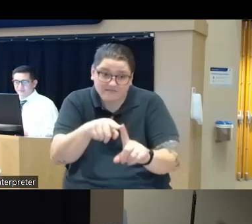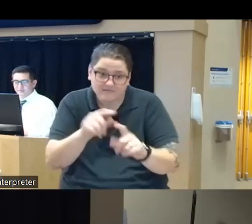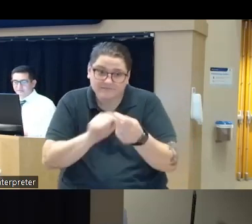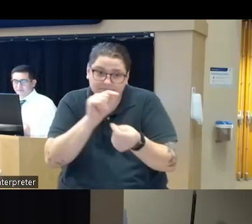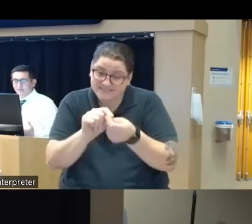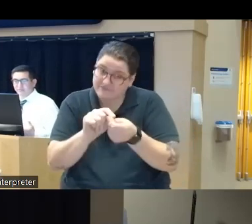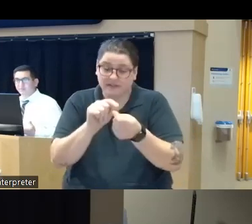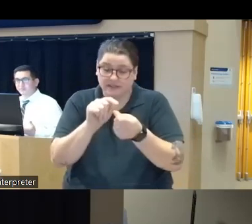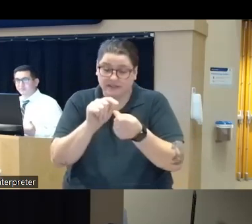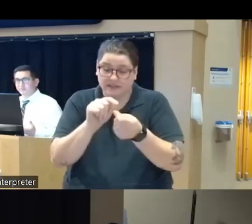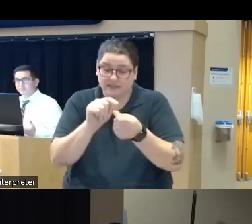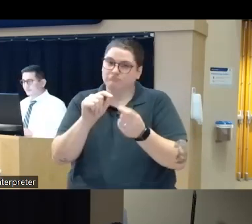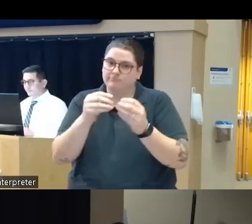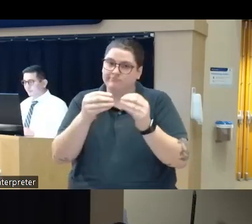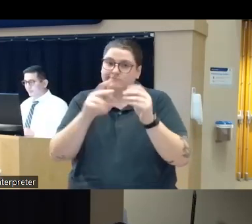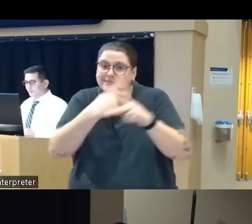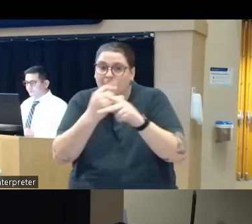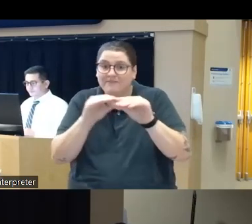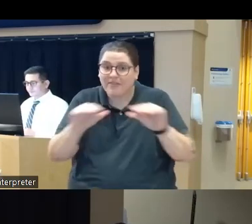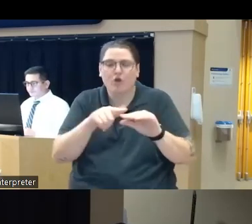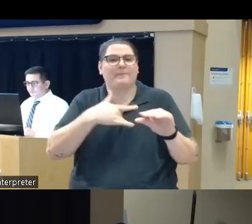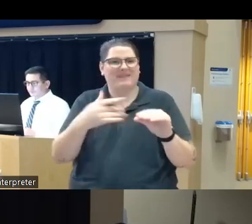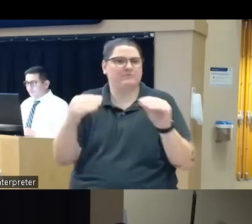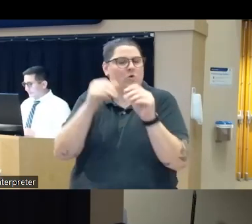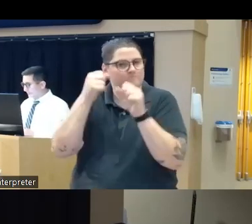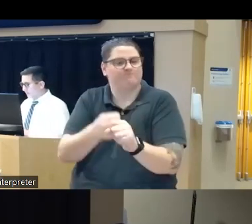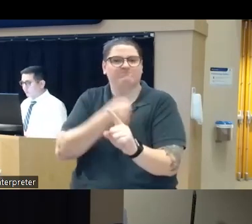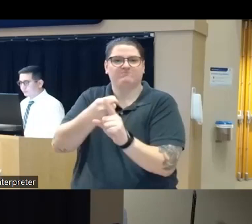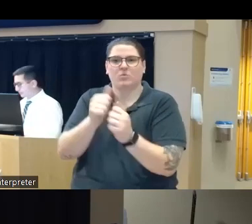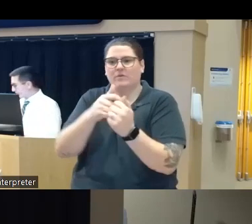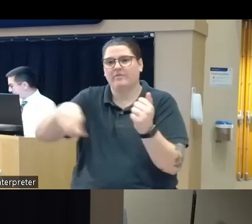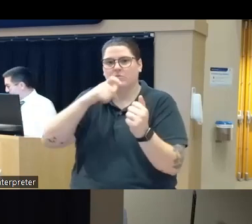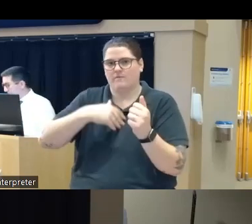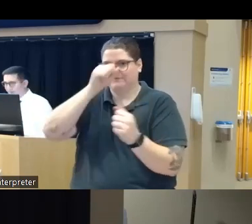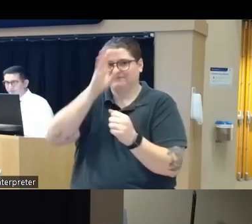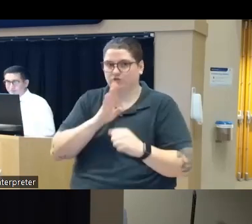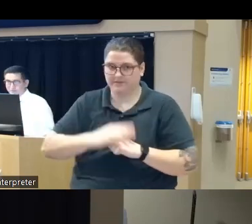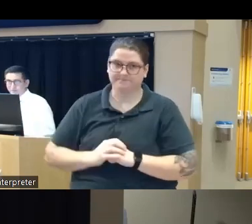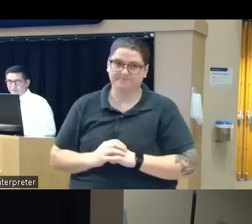in a schizophrenia population for example and then we'll move to talking about vasculature